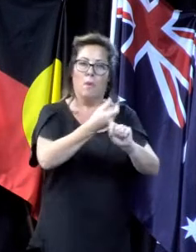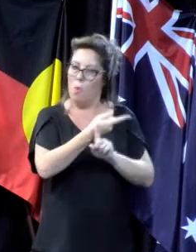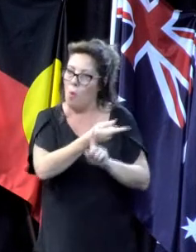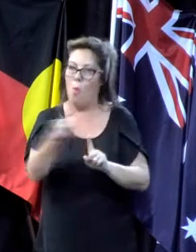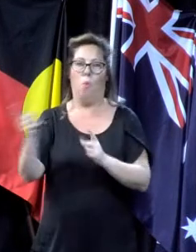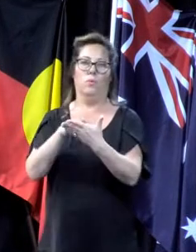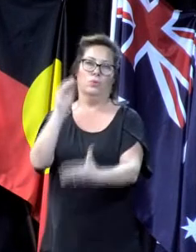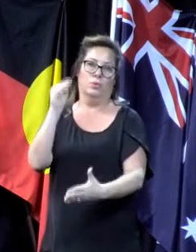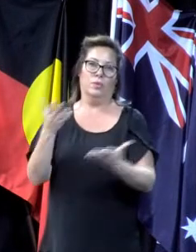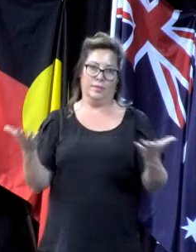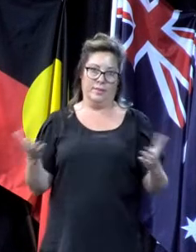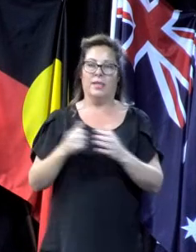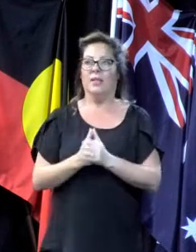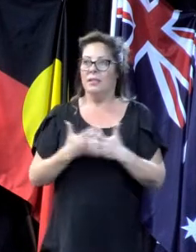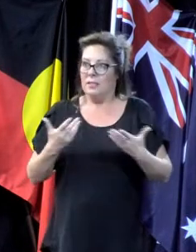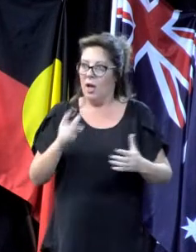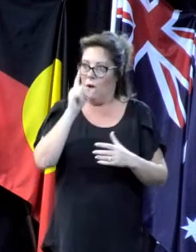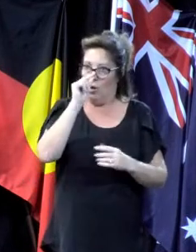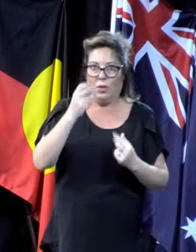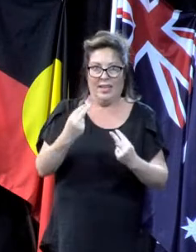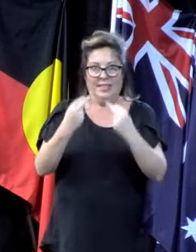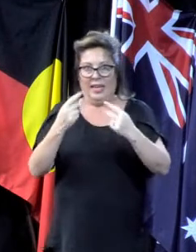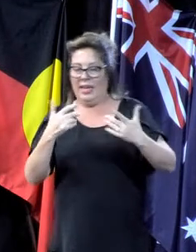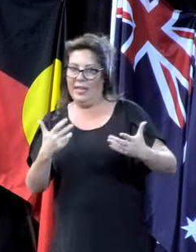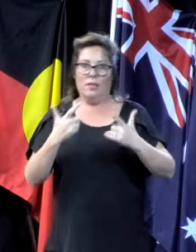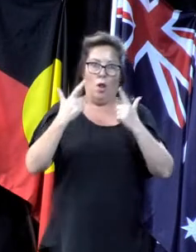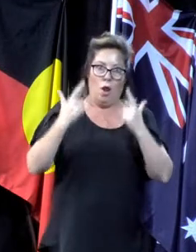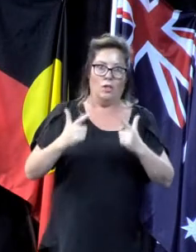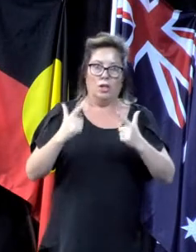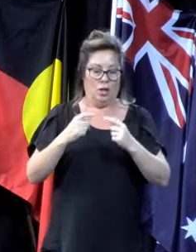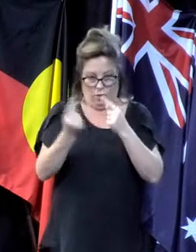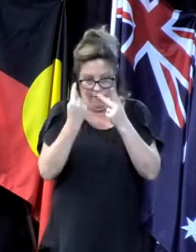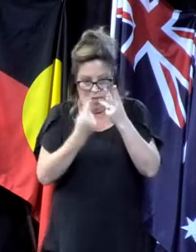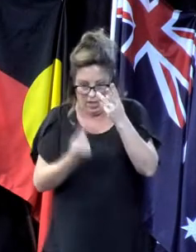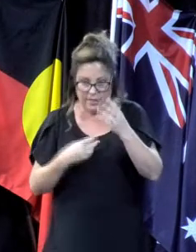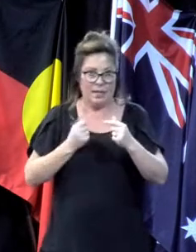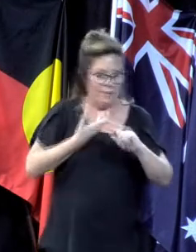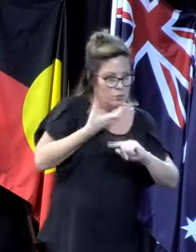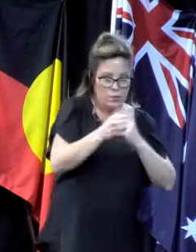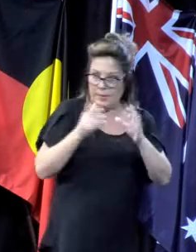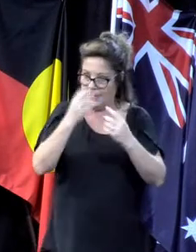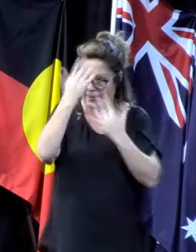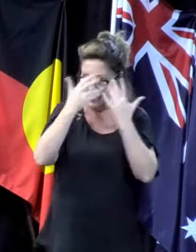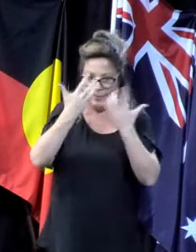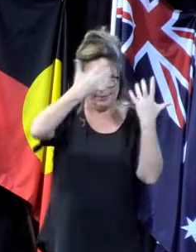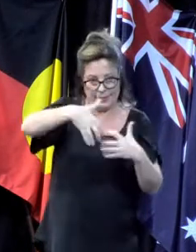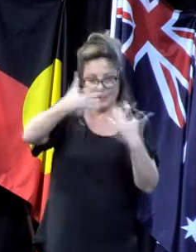So, yes, yes, you can tell it's lots and lots of things, lots and lots of processes that have continued